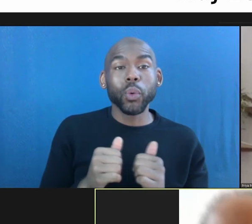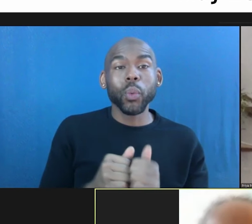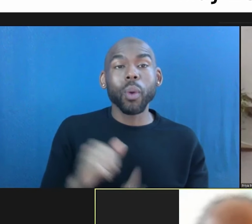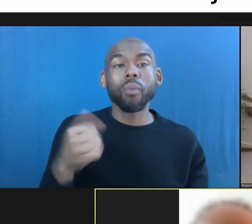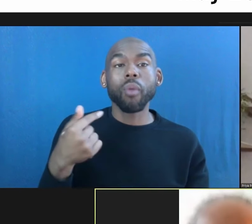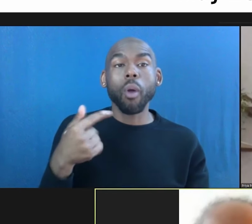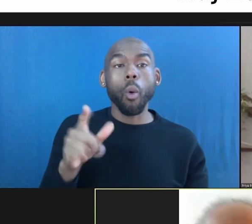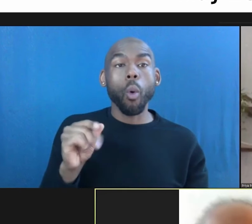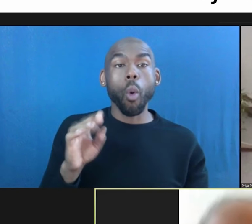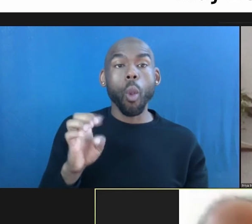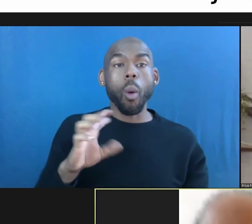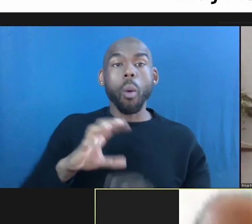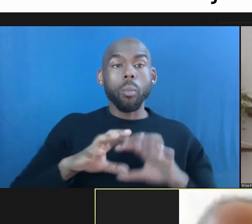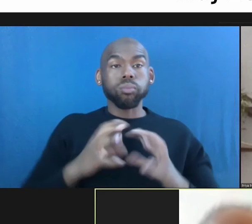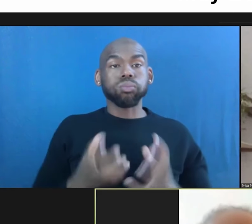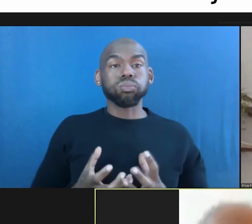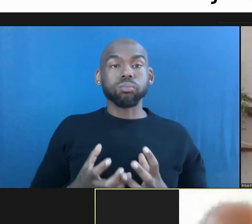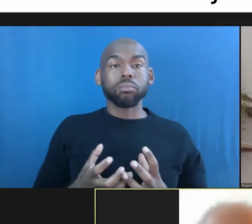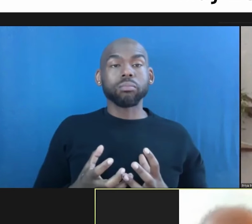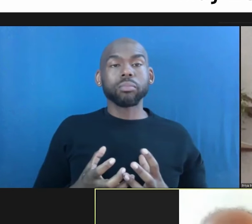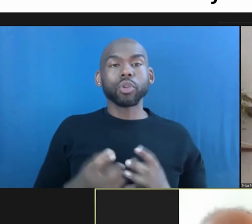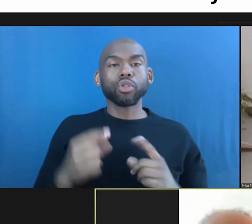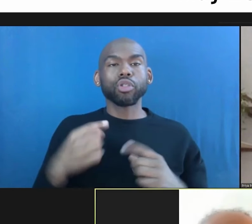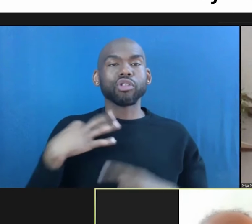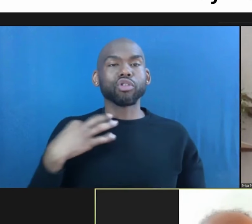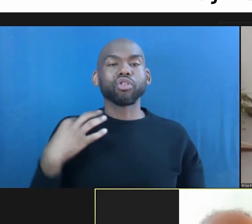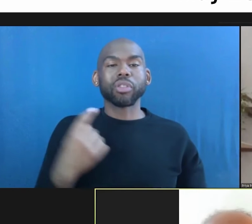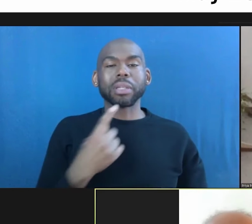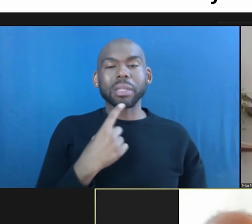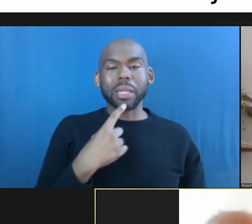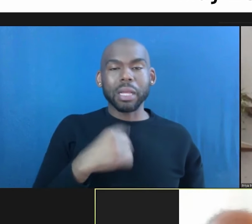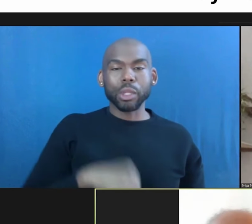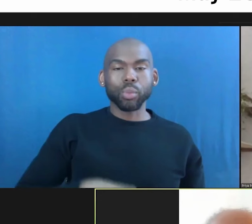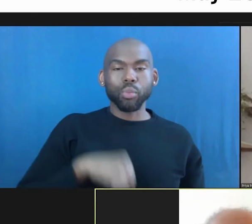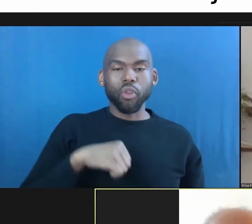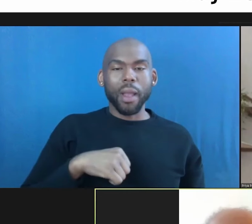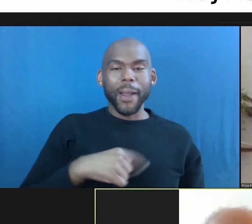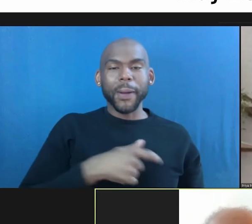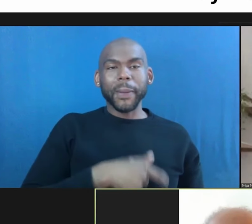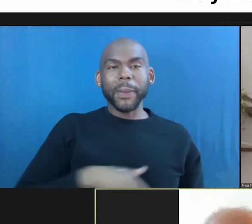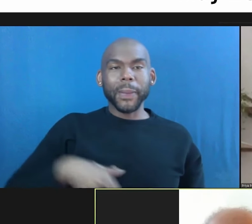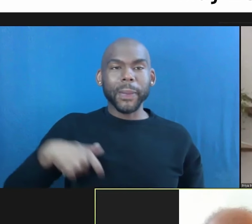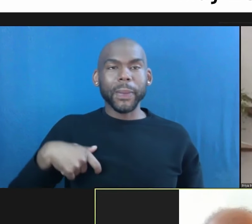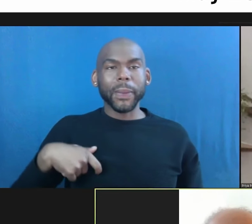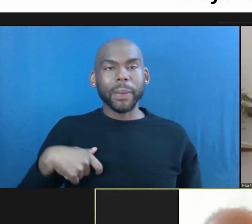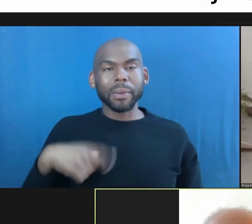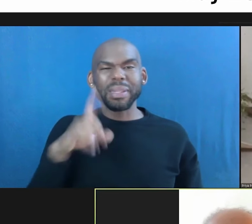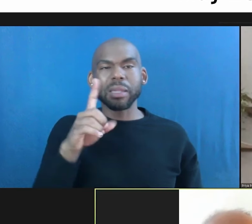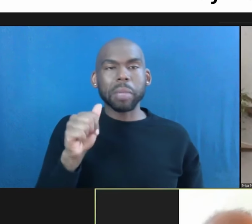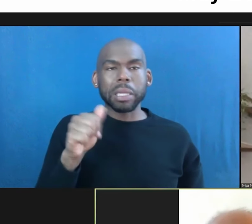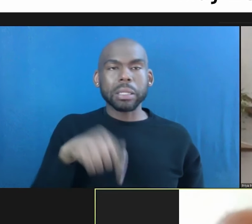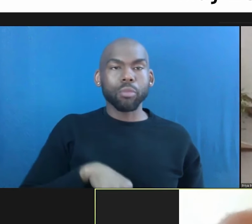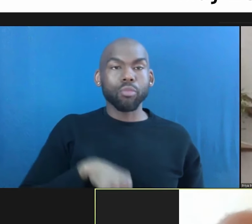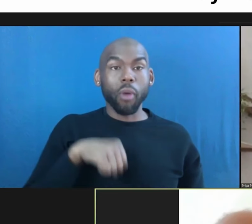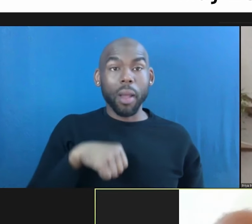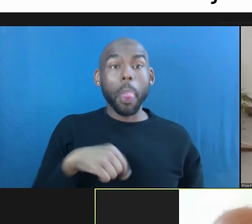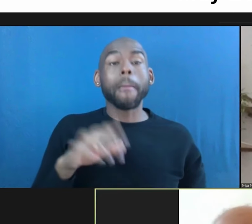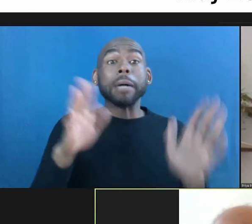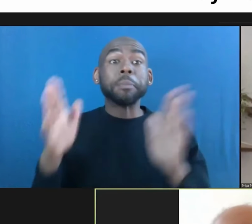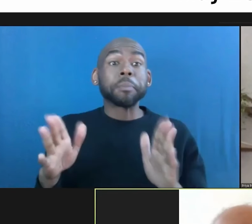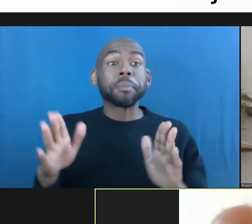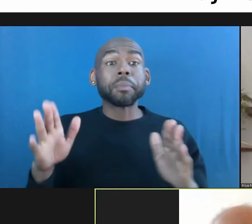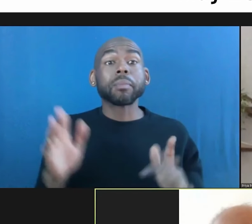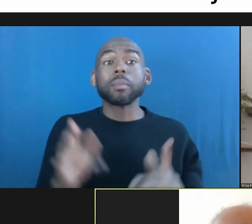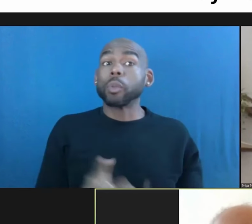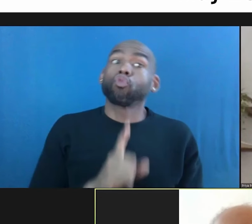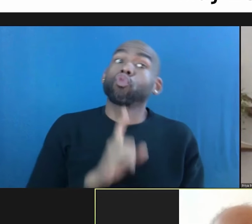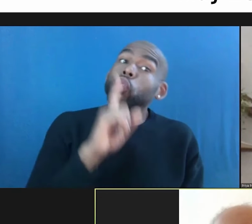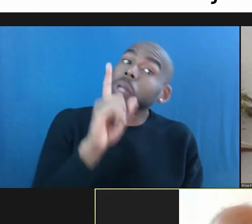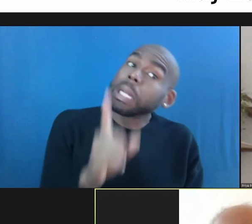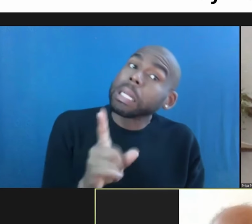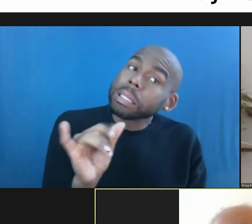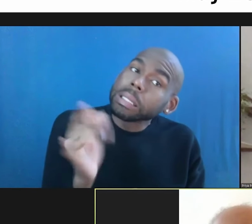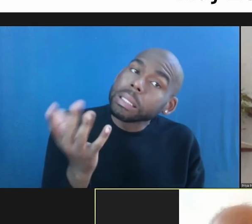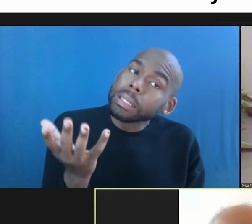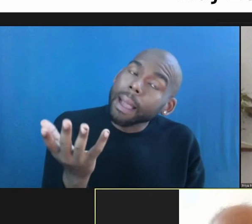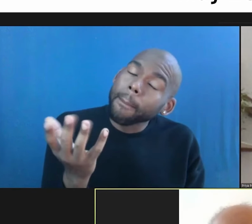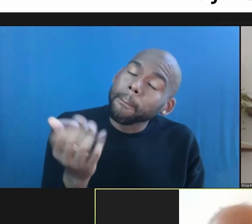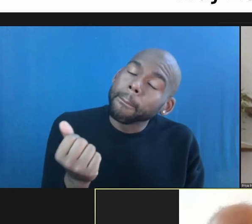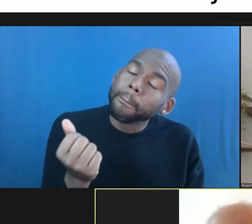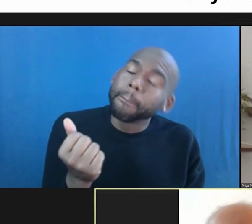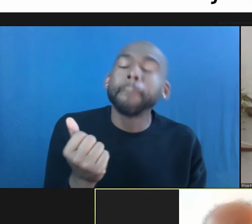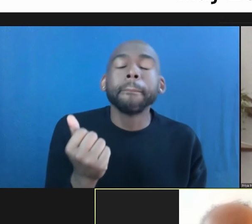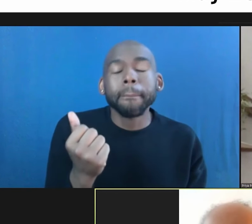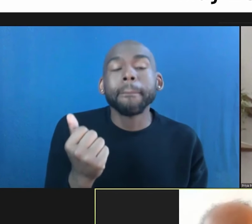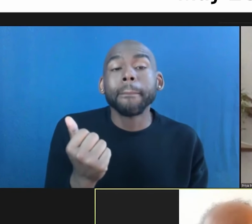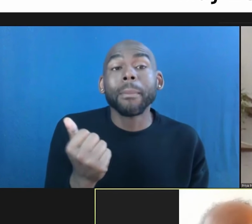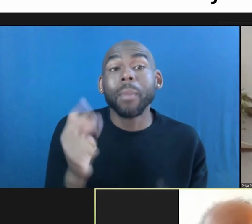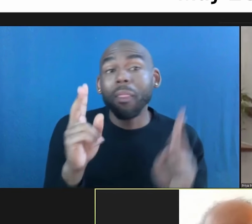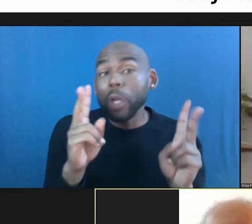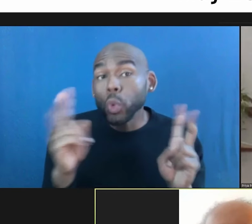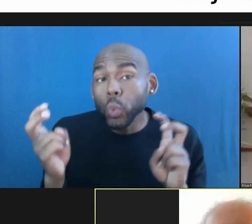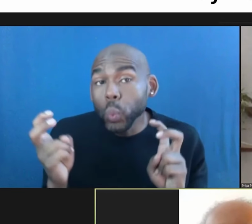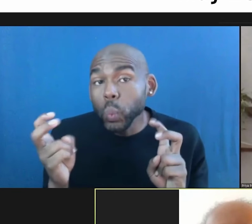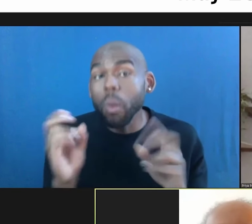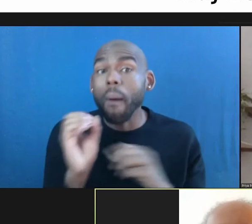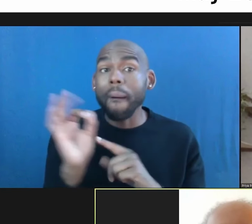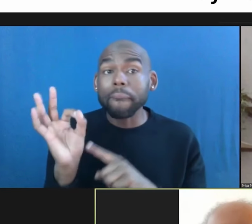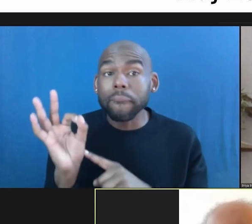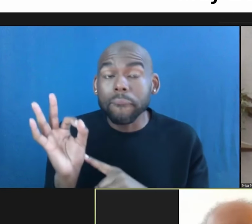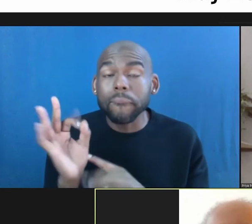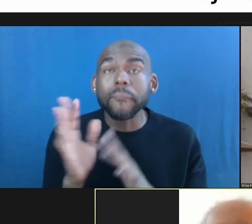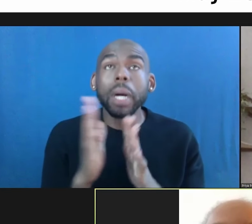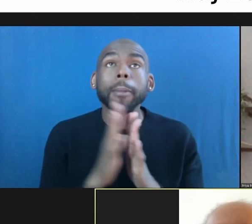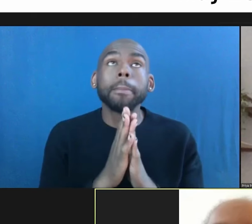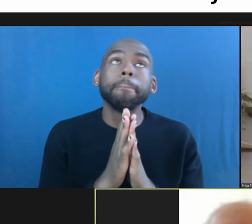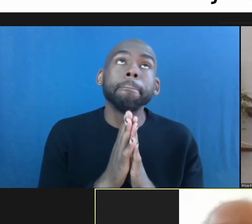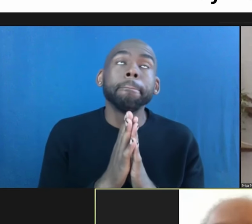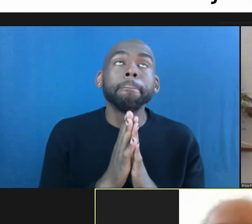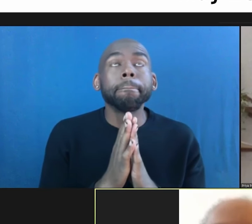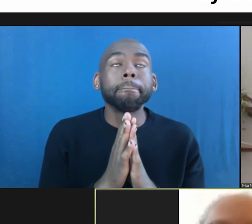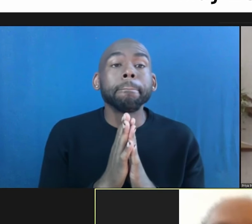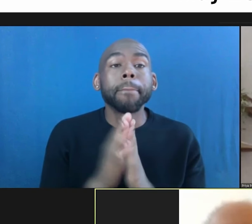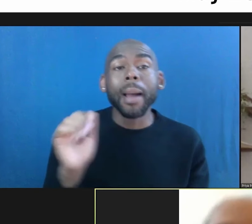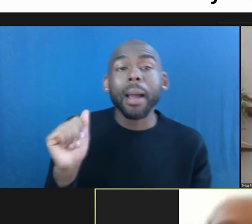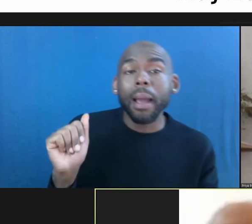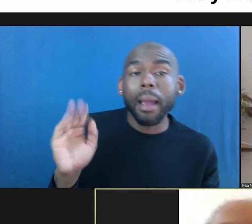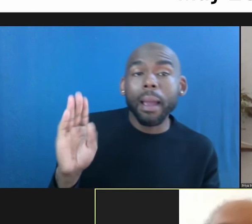on it and the shirt says Disability Pride. Well, certainly the issues of ableism and